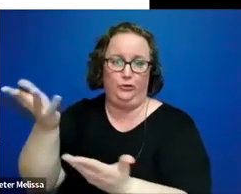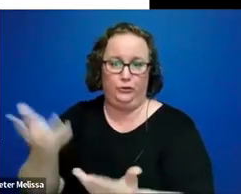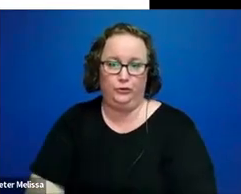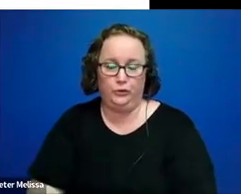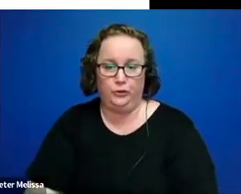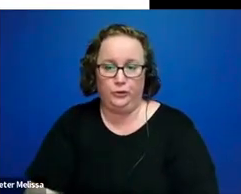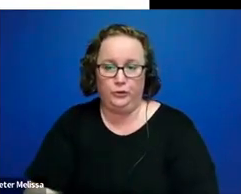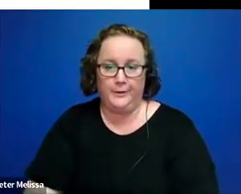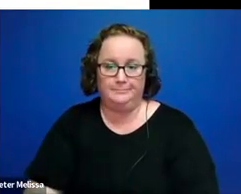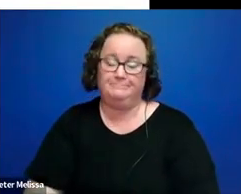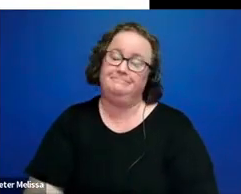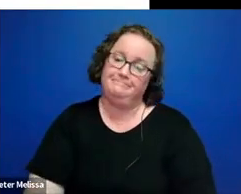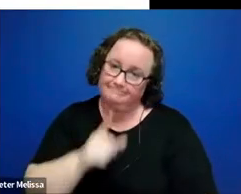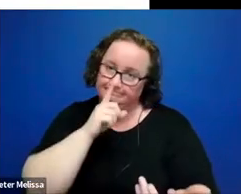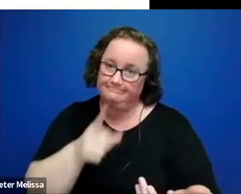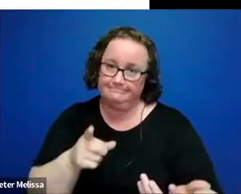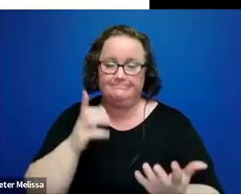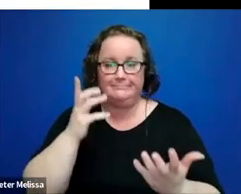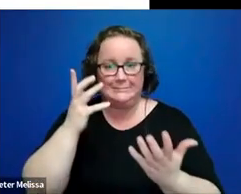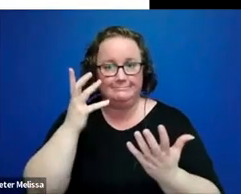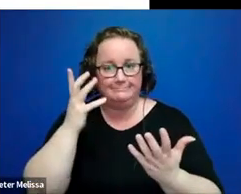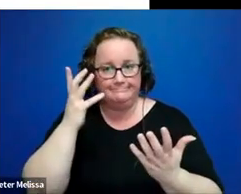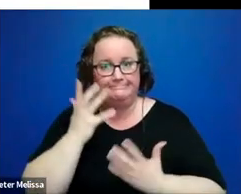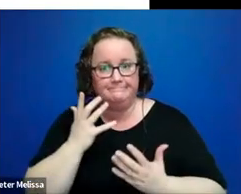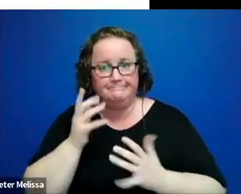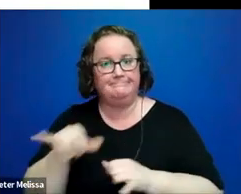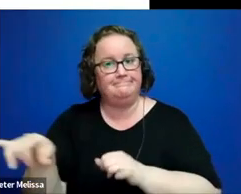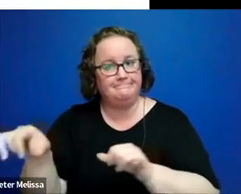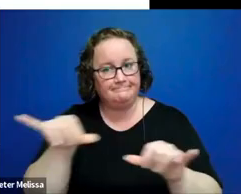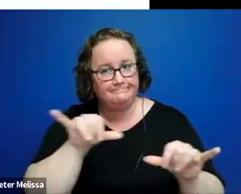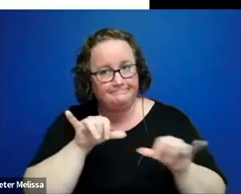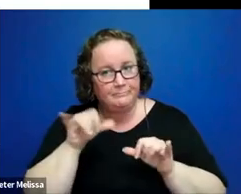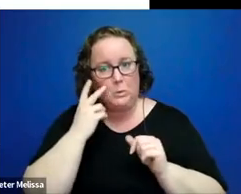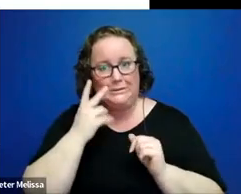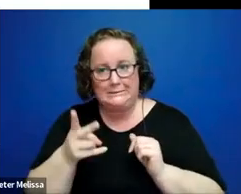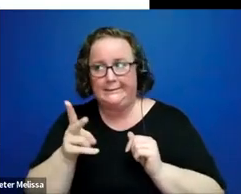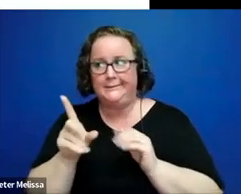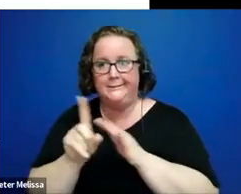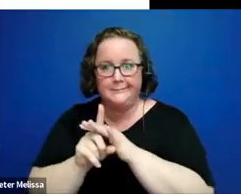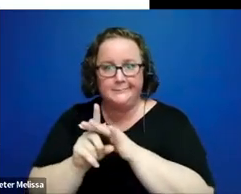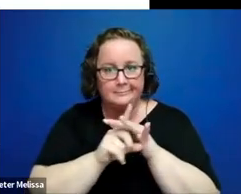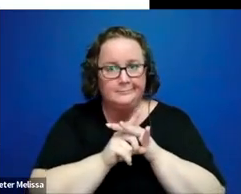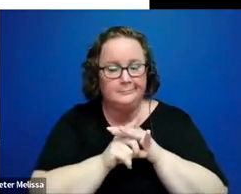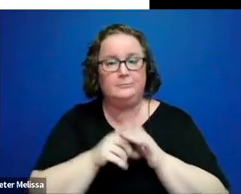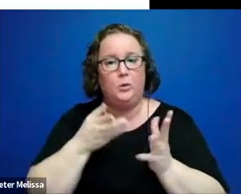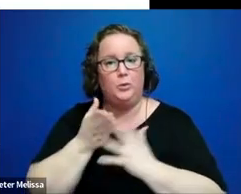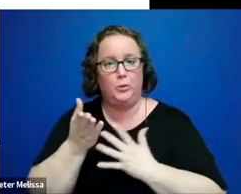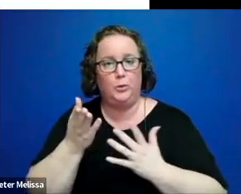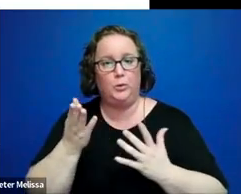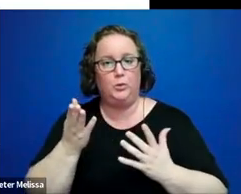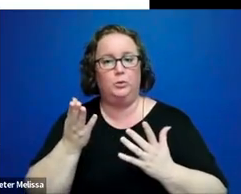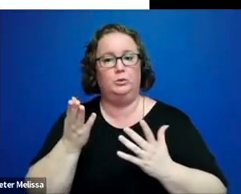seems to be also a very common thread running through maternal child health. So we're left with this